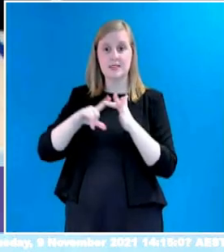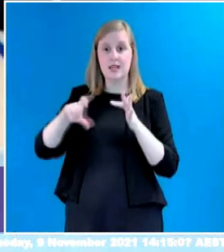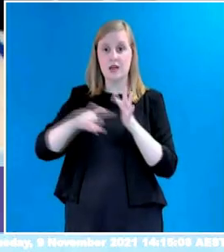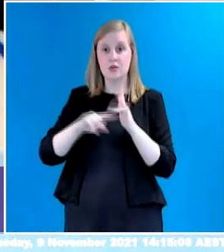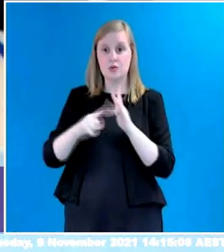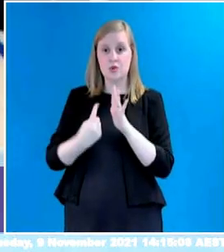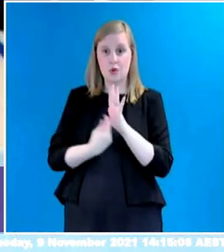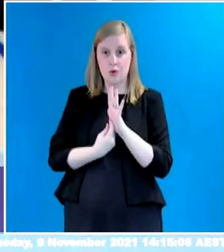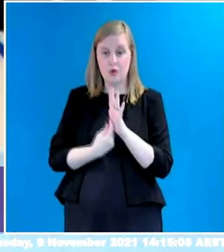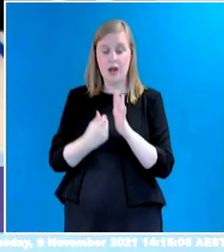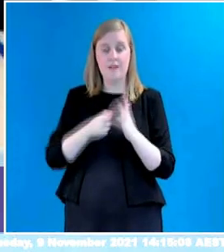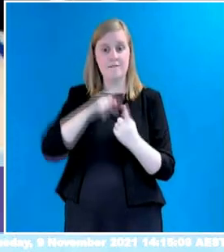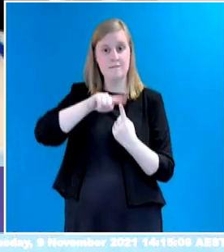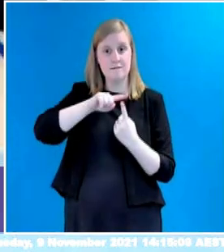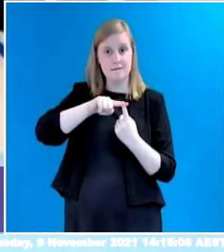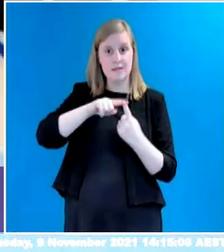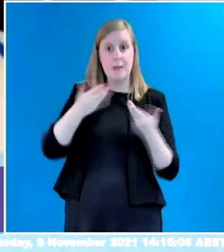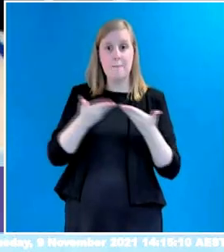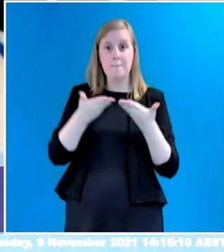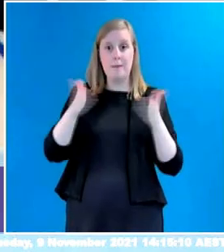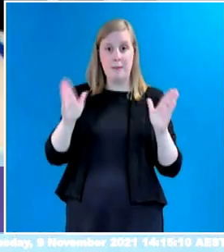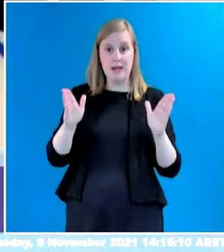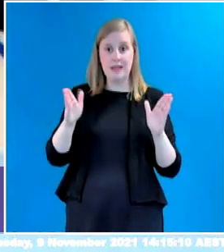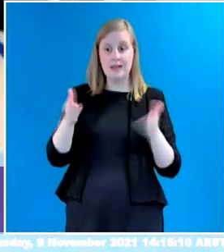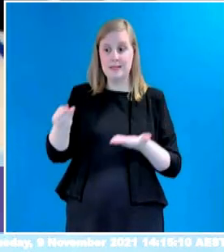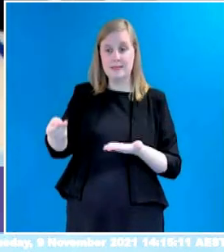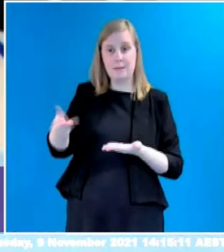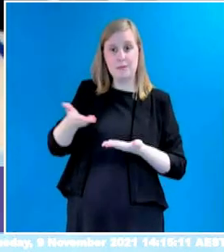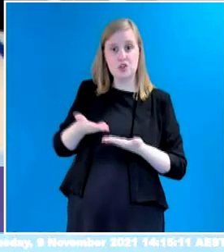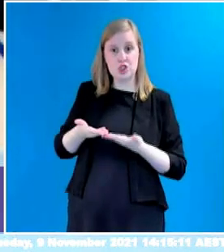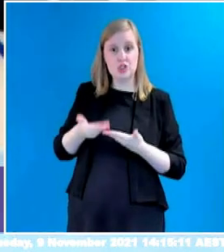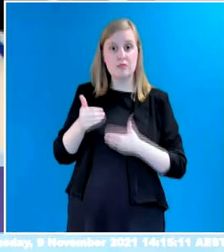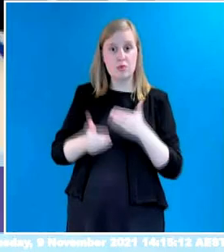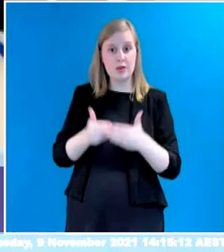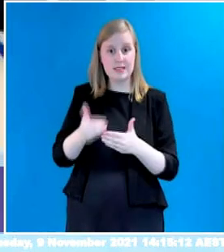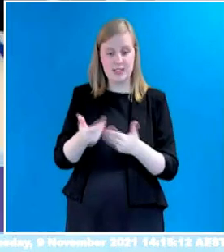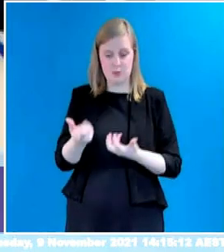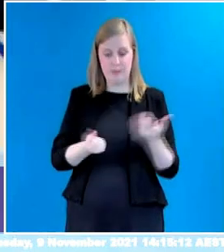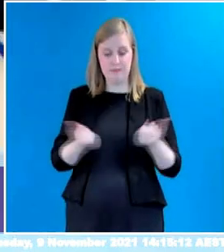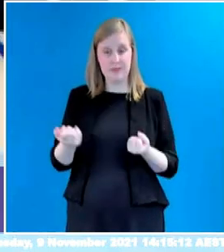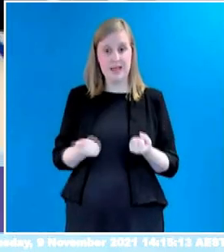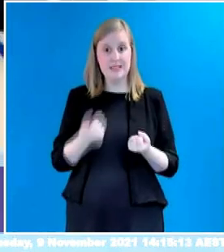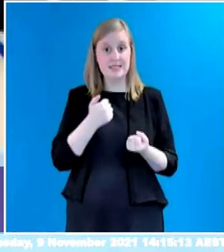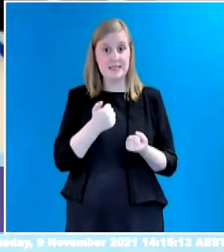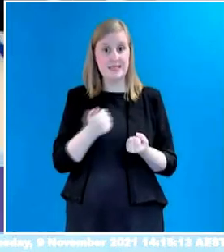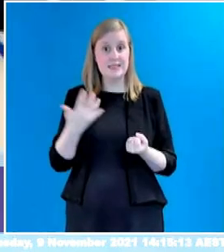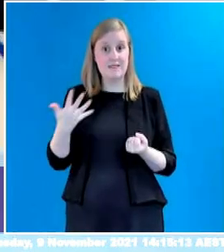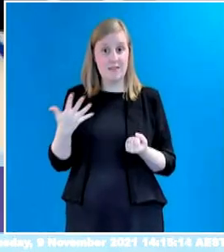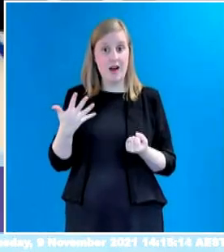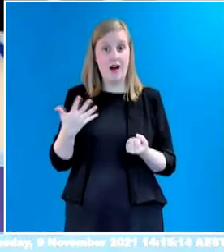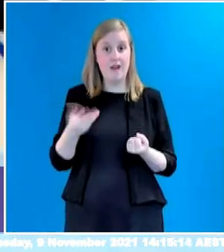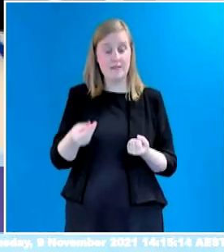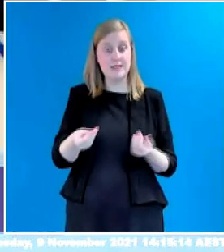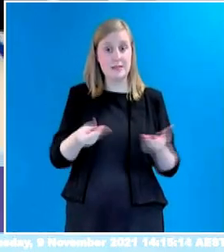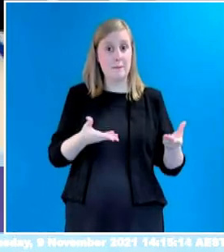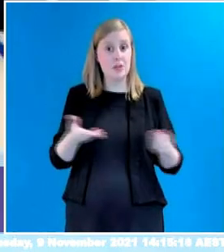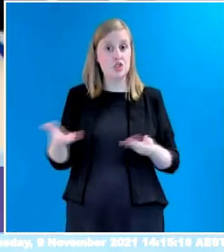I think there were 65 submissions that were received. The vast majority, I think there were maybe a handful that did not support,